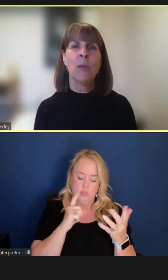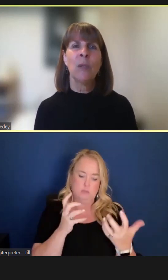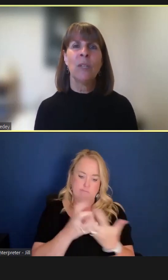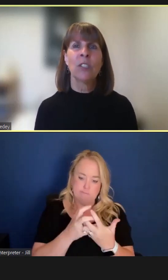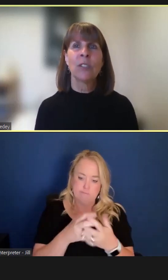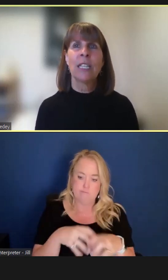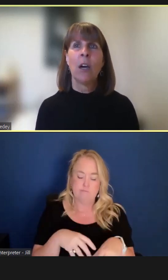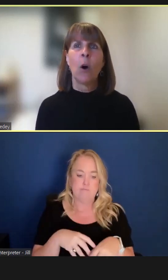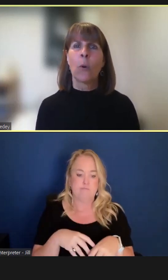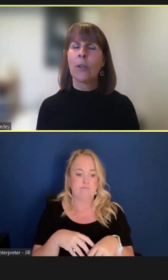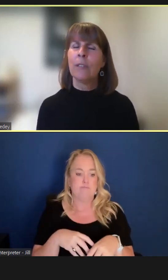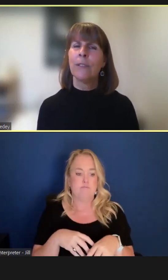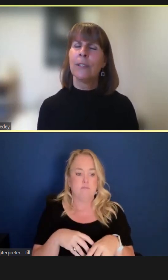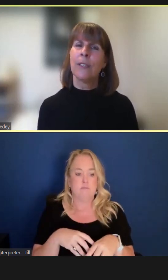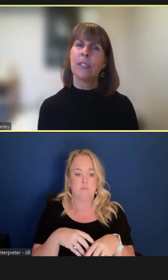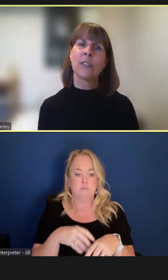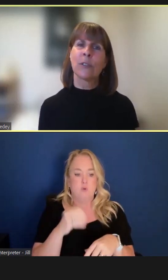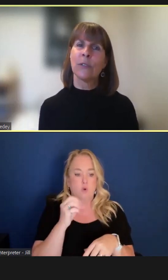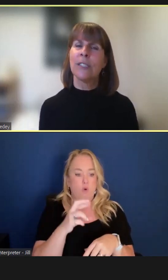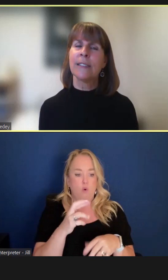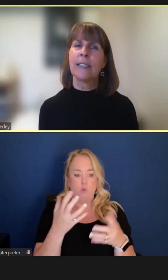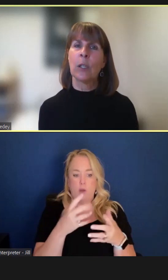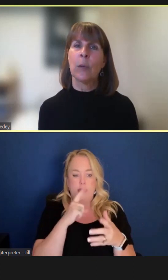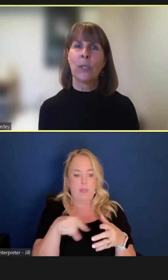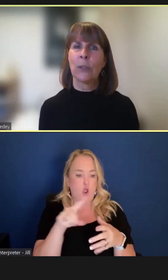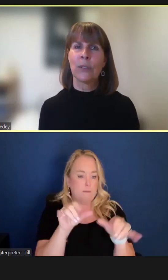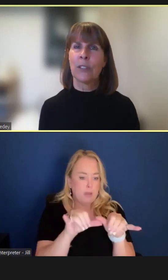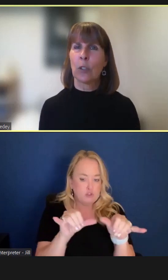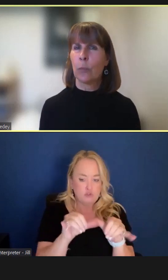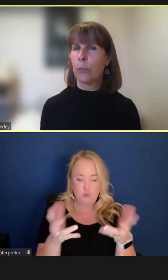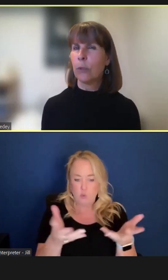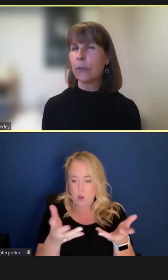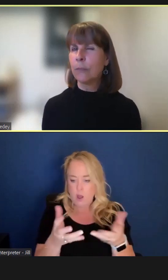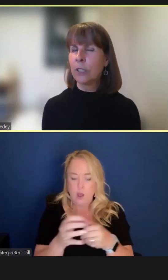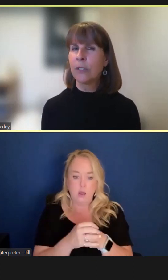measuring or even if on the surface it appears that they're both measuring the